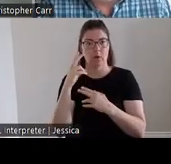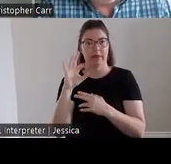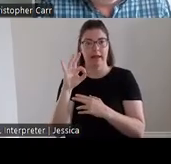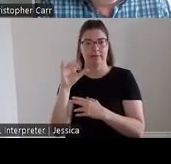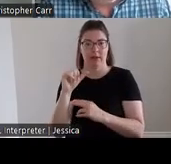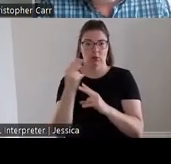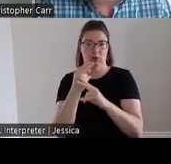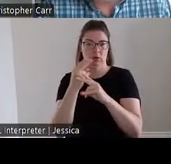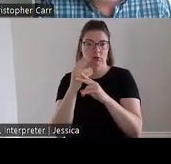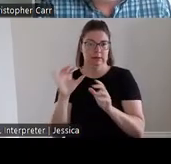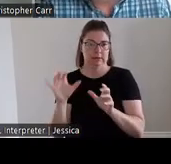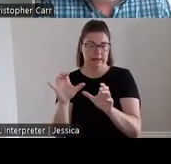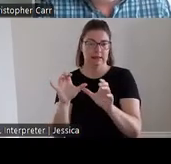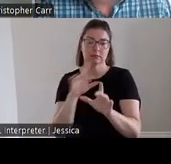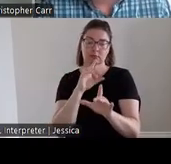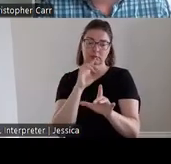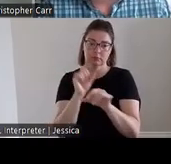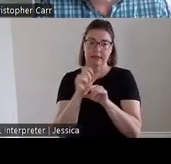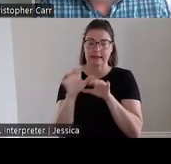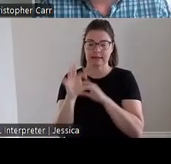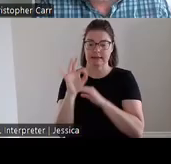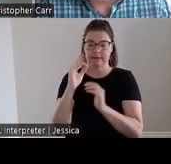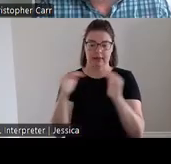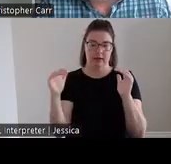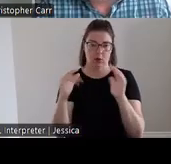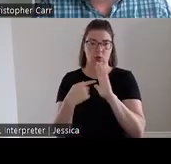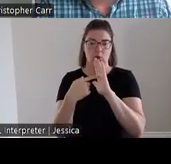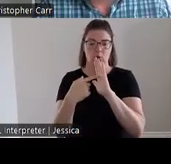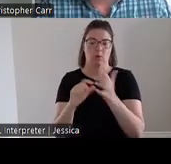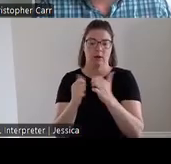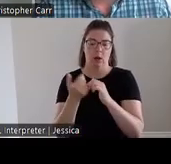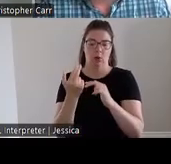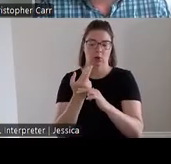in the end it is the discovery layer that will determine how this metadata